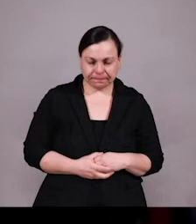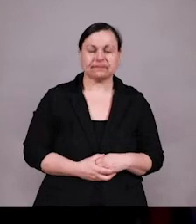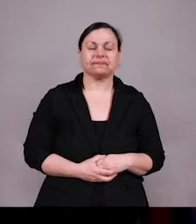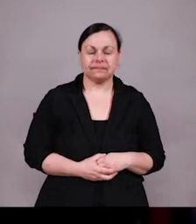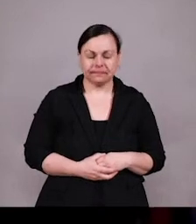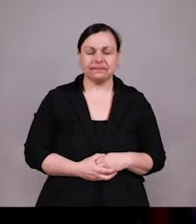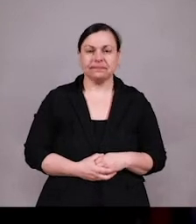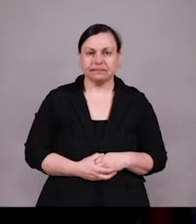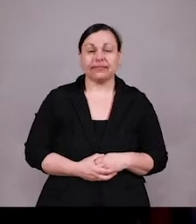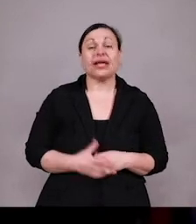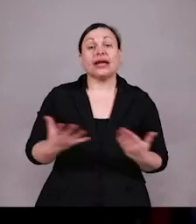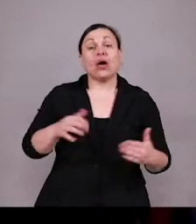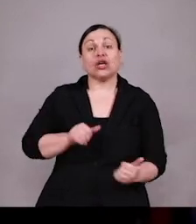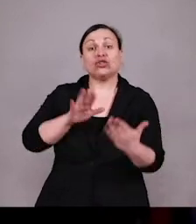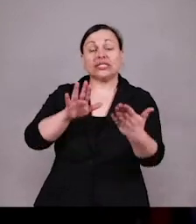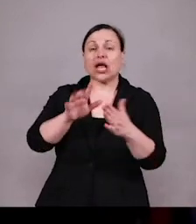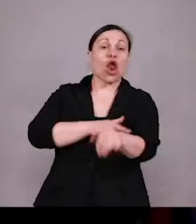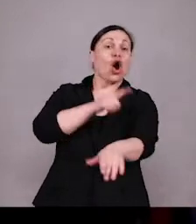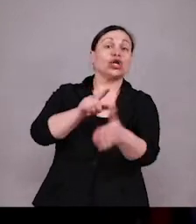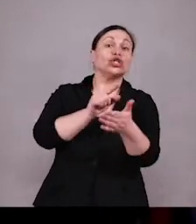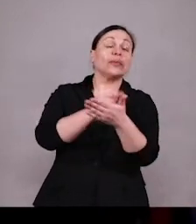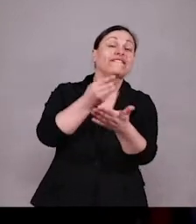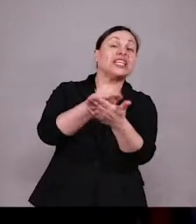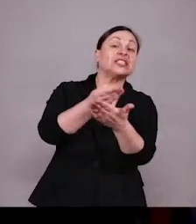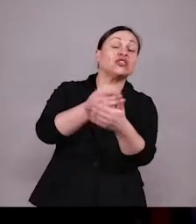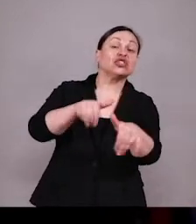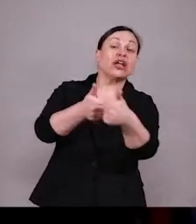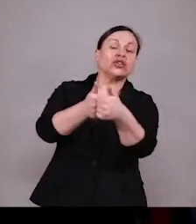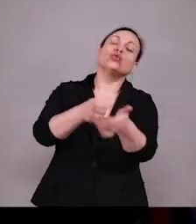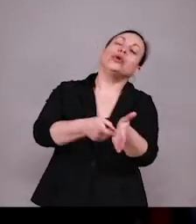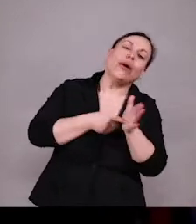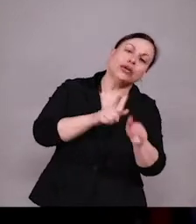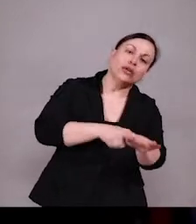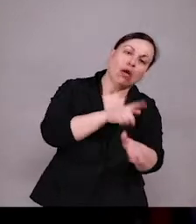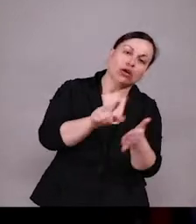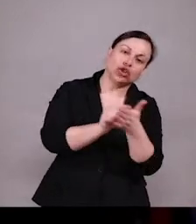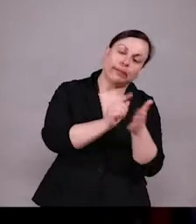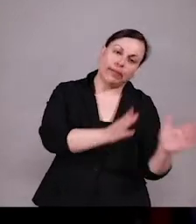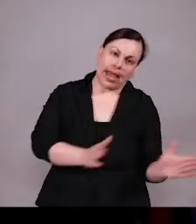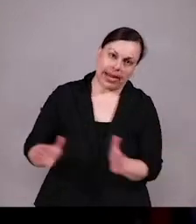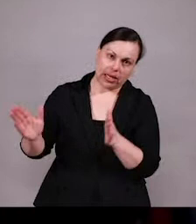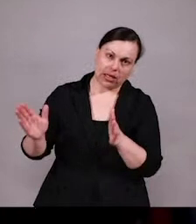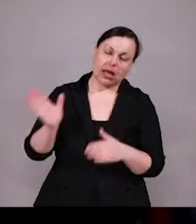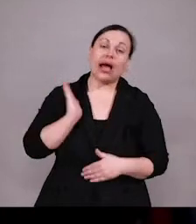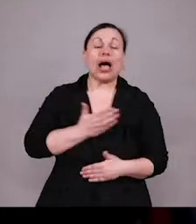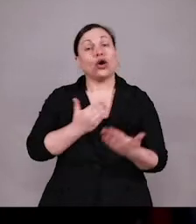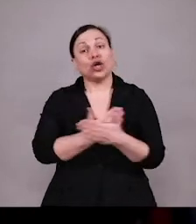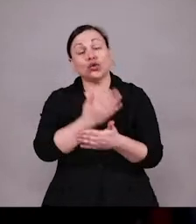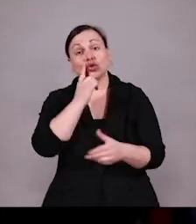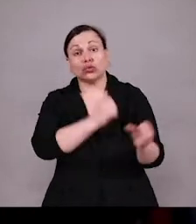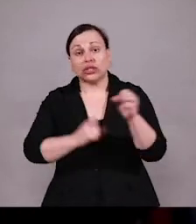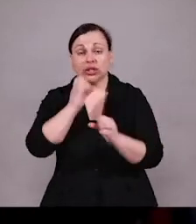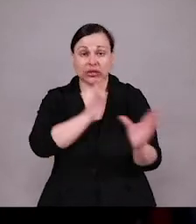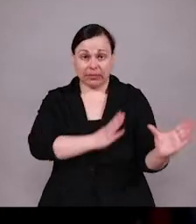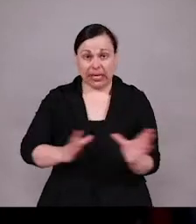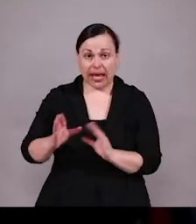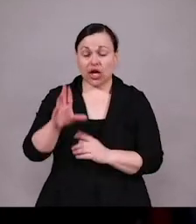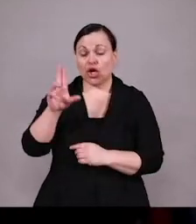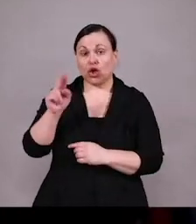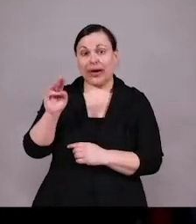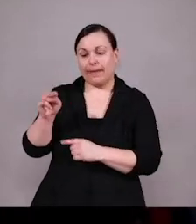Addressing long-term fiscal challenges requires long-term planning. Our new strategic plan, UNM 2040: